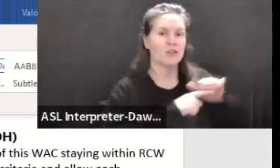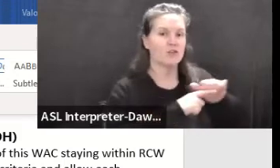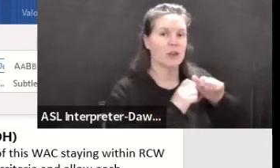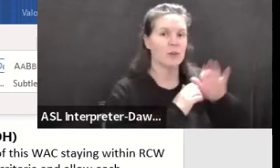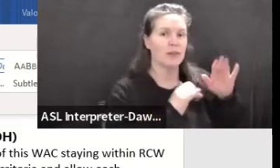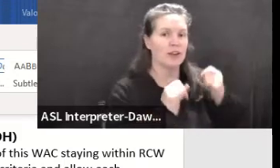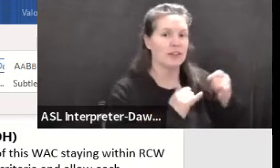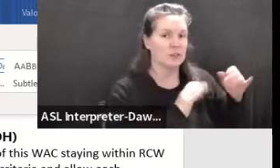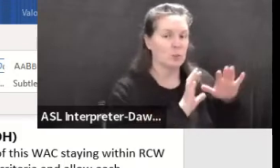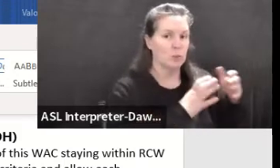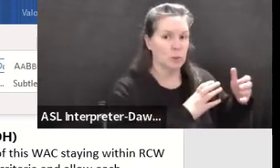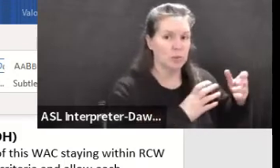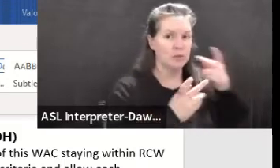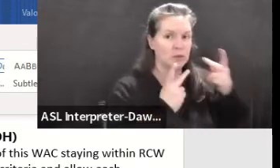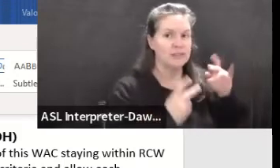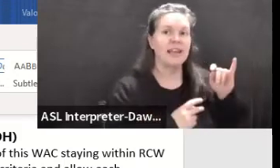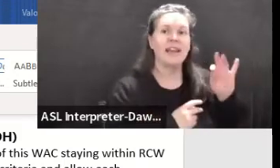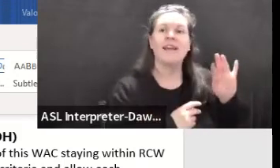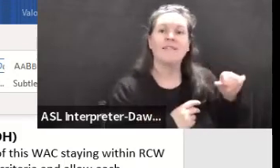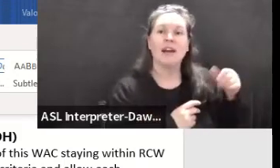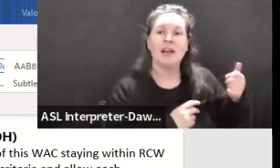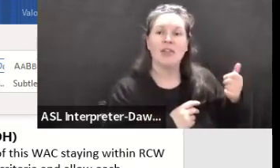to see if there's other methods